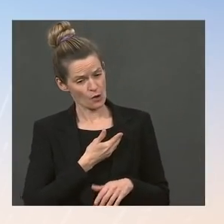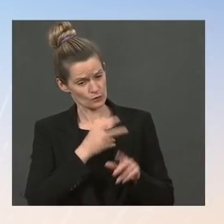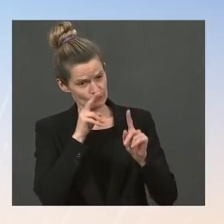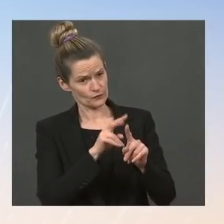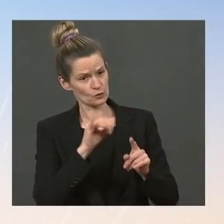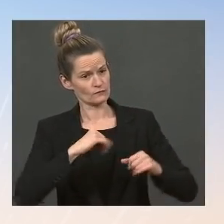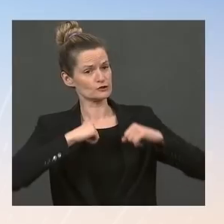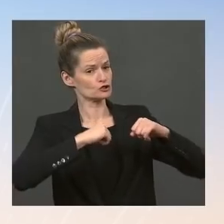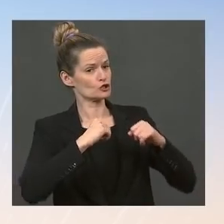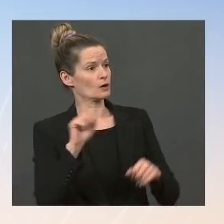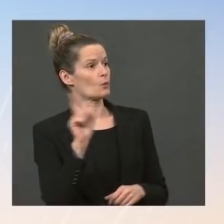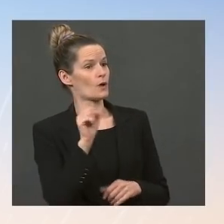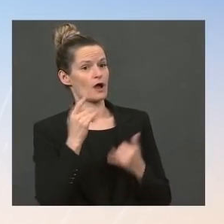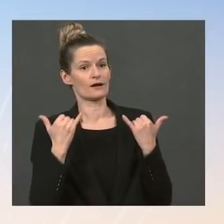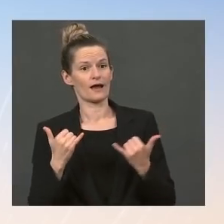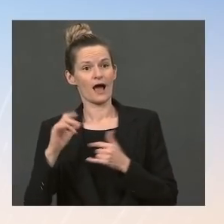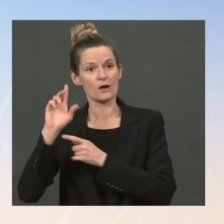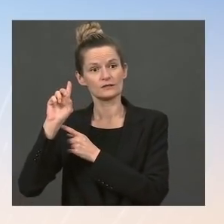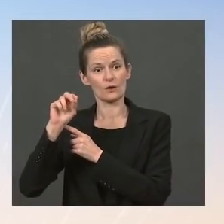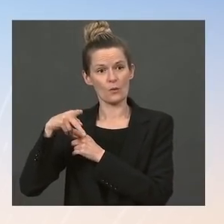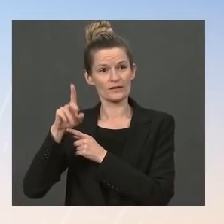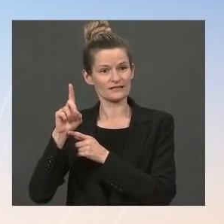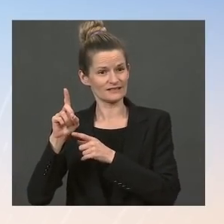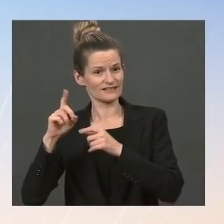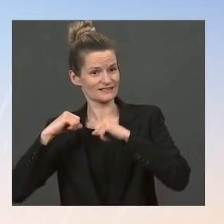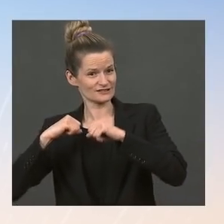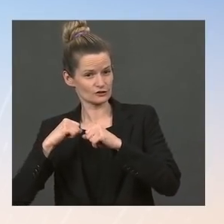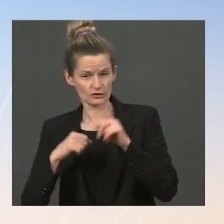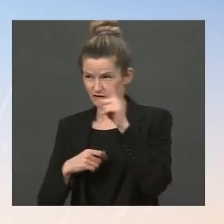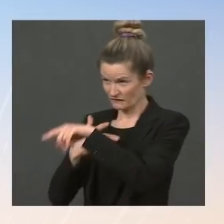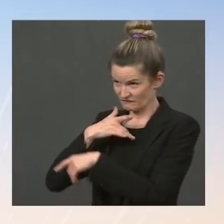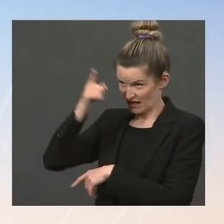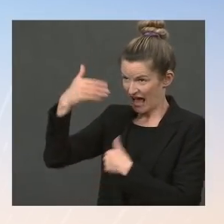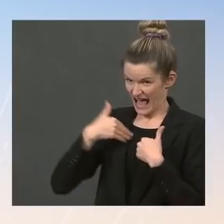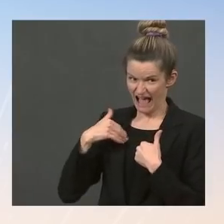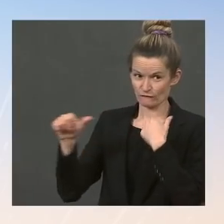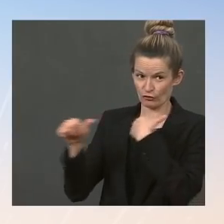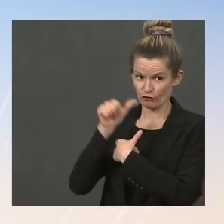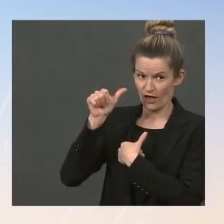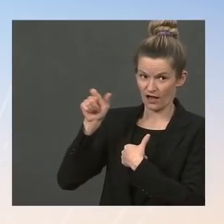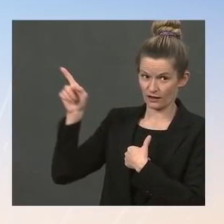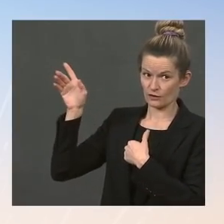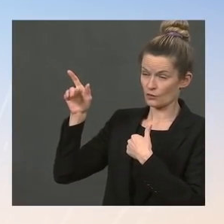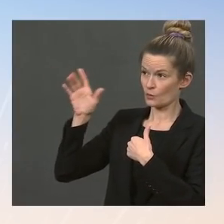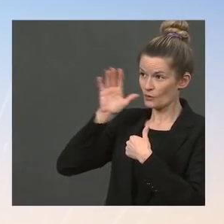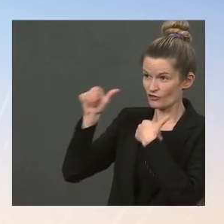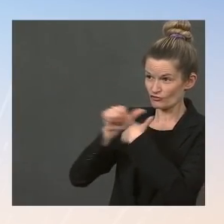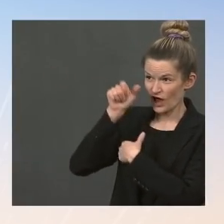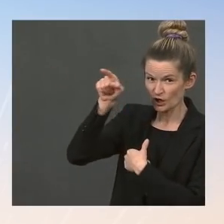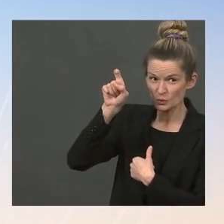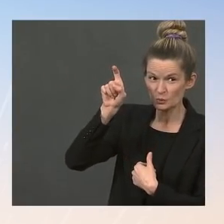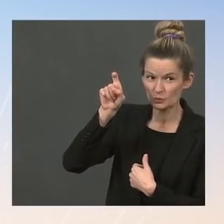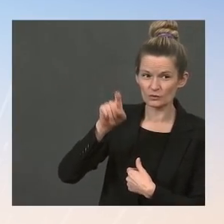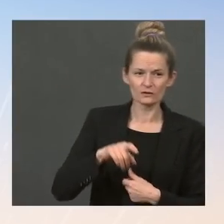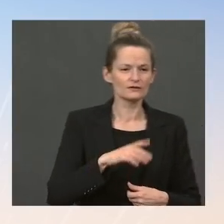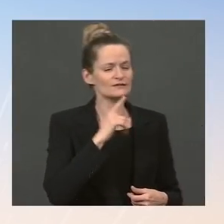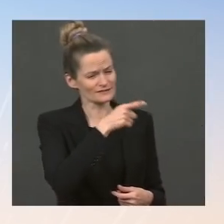that you feel like is a threat -- to the rules-based order and international norms? Ms. Psaki: I will let others do their analysis. But from the United States government,